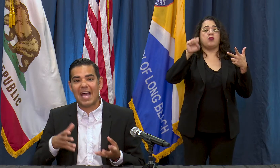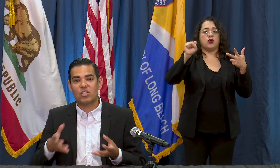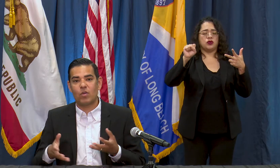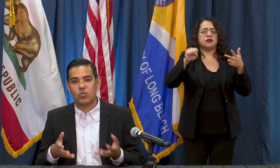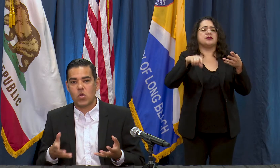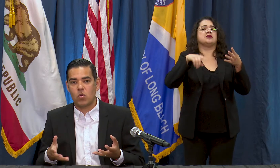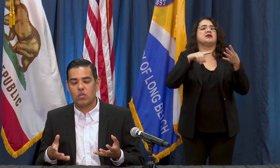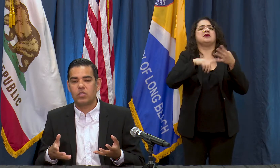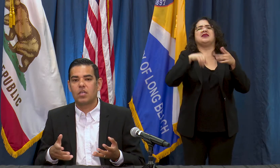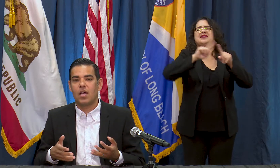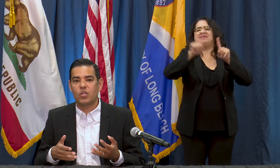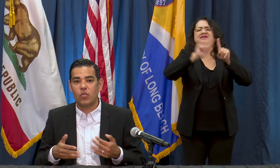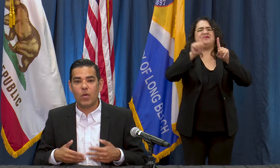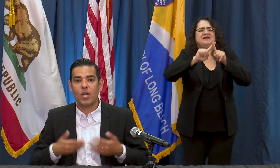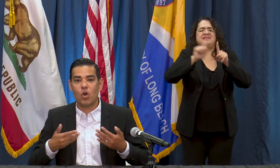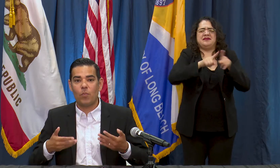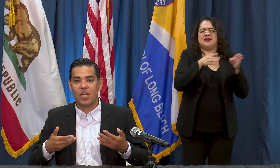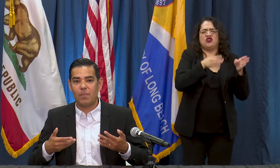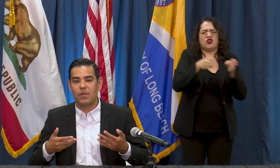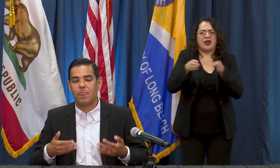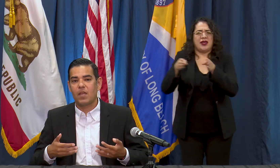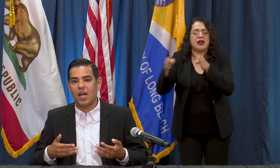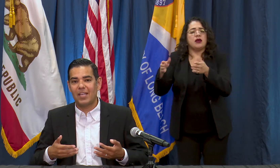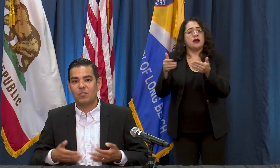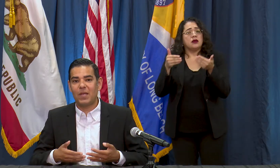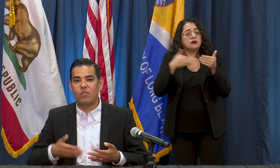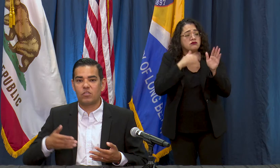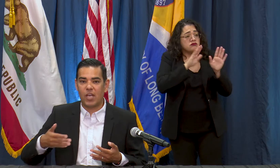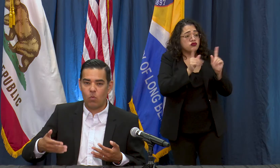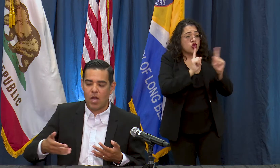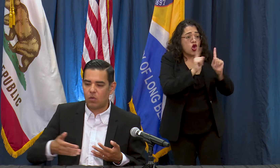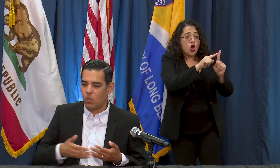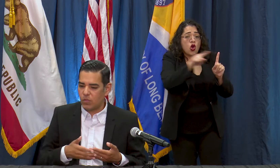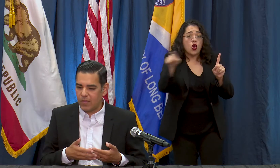ask restaurant owners do they want to open up and expand their sidewalk or